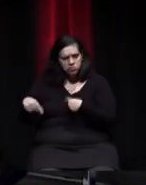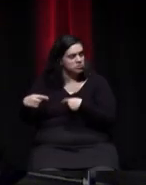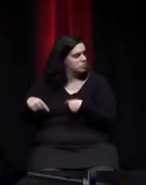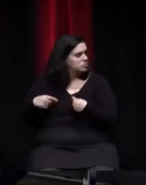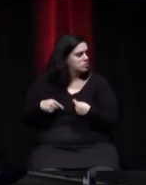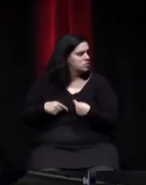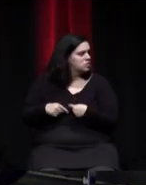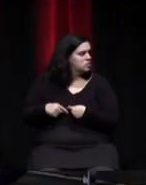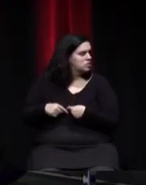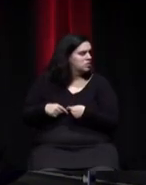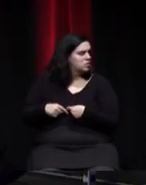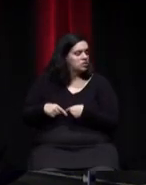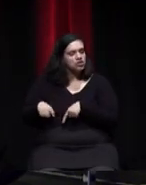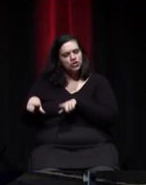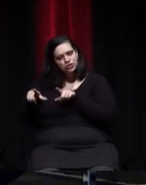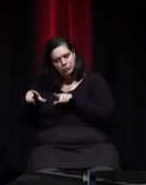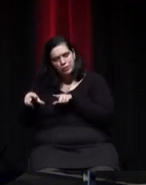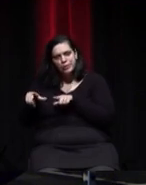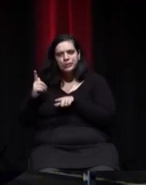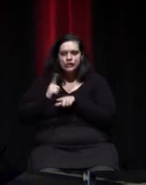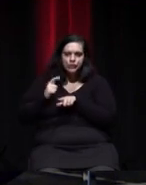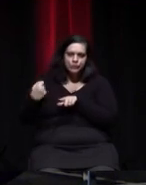Yes for diploma, no for diploma. Who can write?